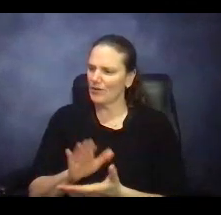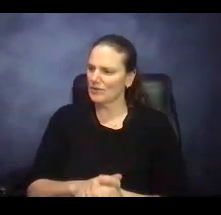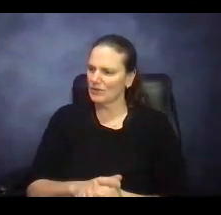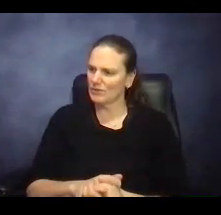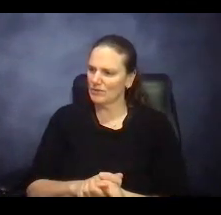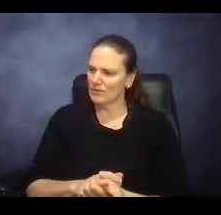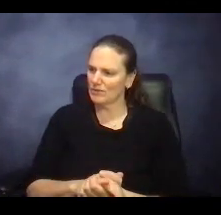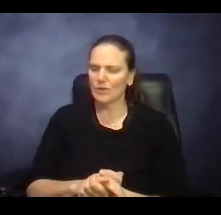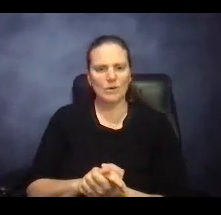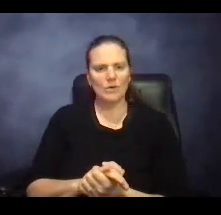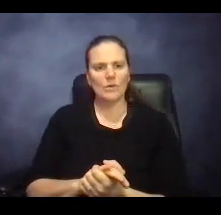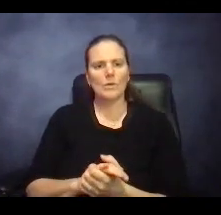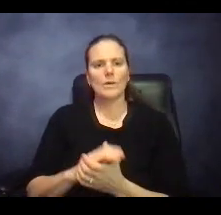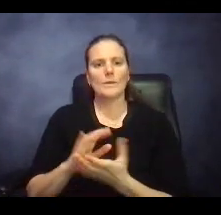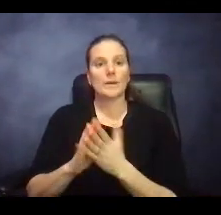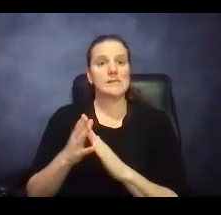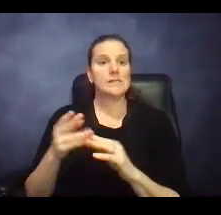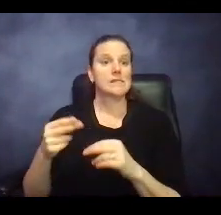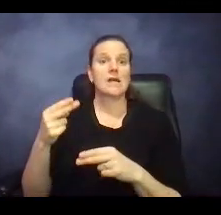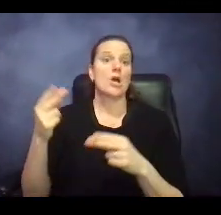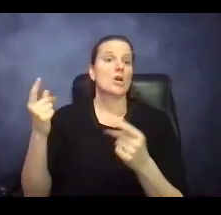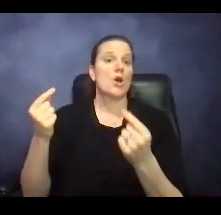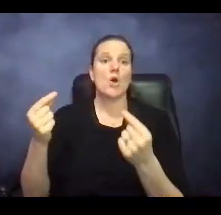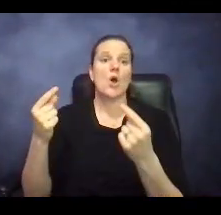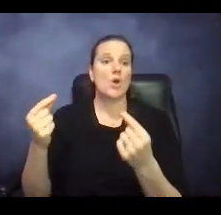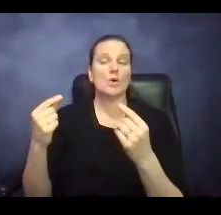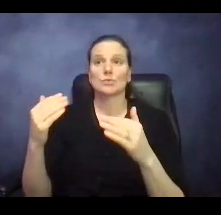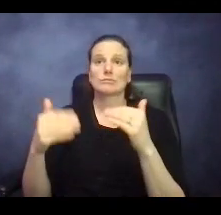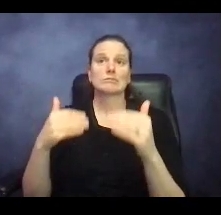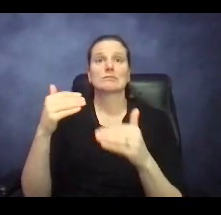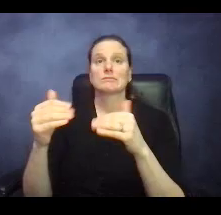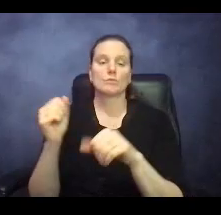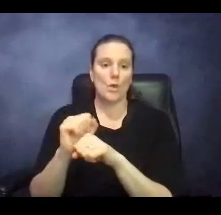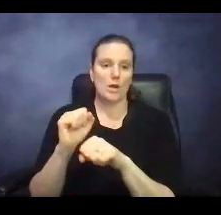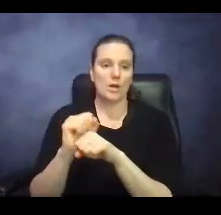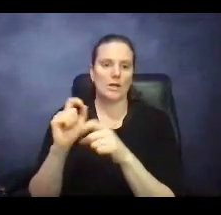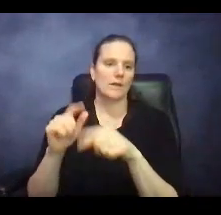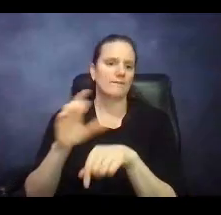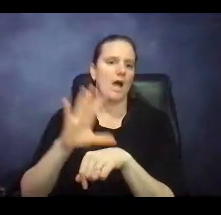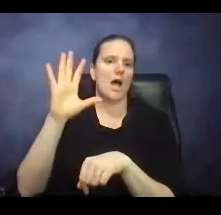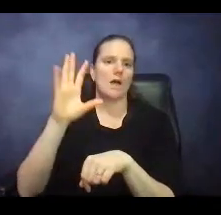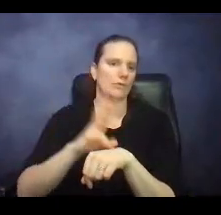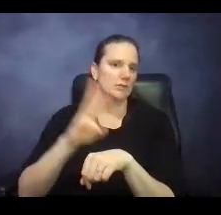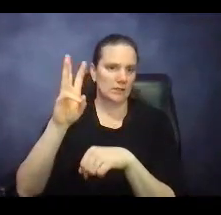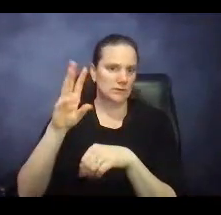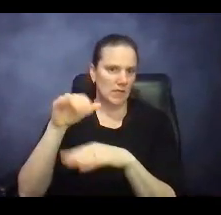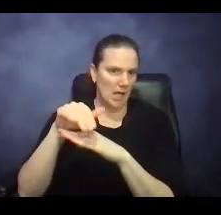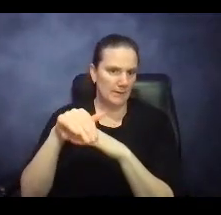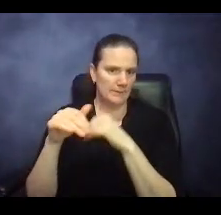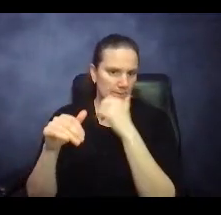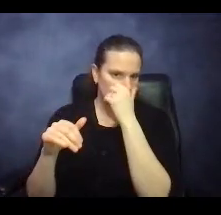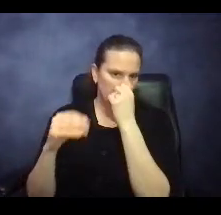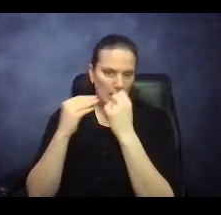that hyper cortisol production and then we're just in go mode, especially at work until five o'clock, six o'clock and then we come home and kind of crash.